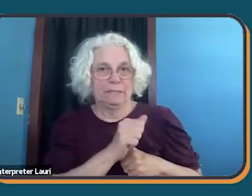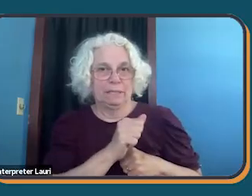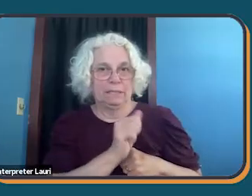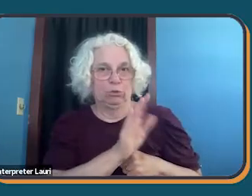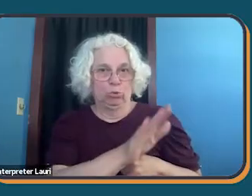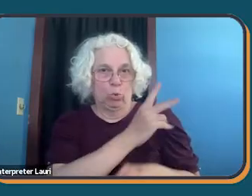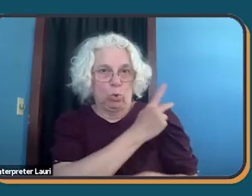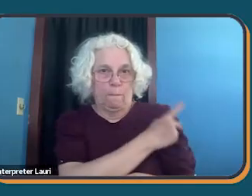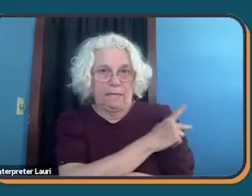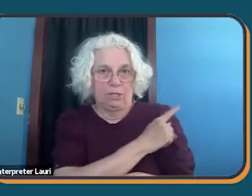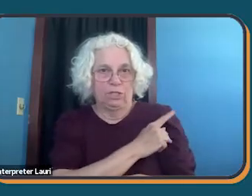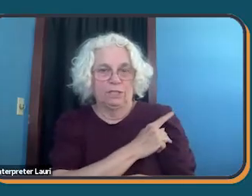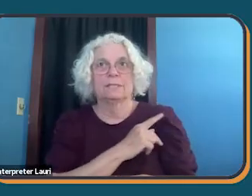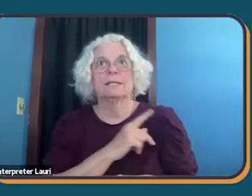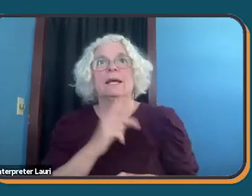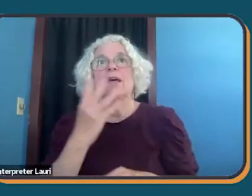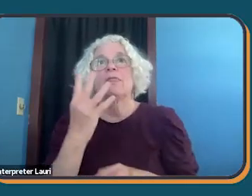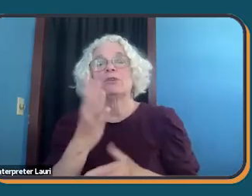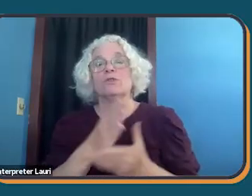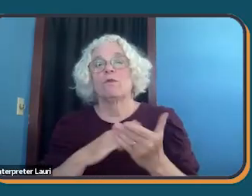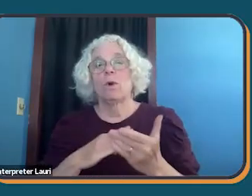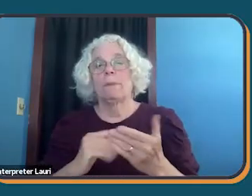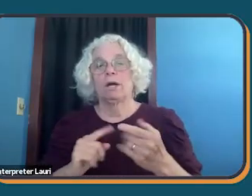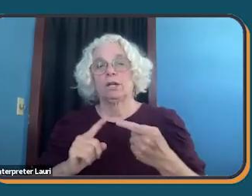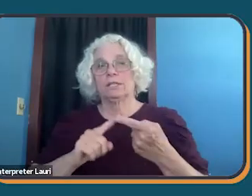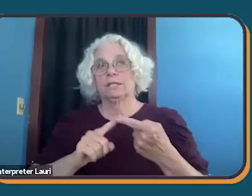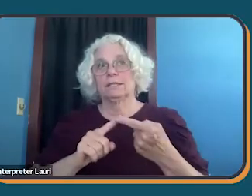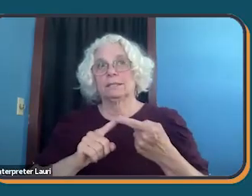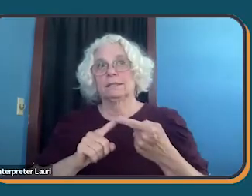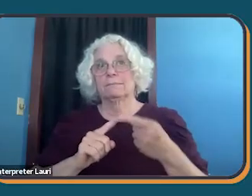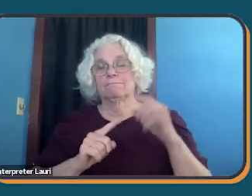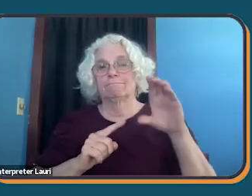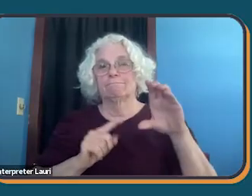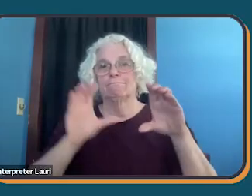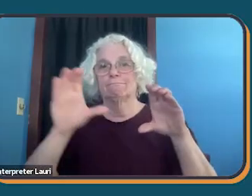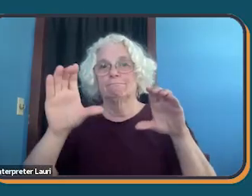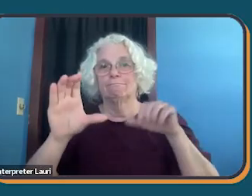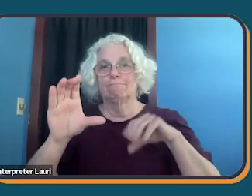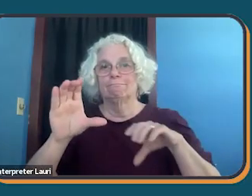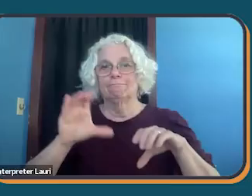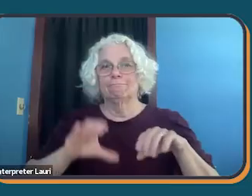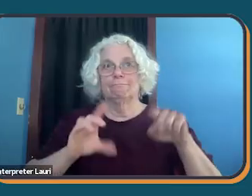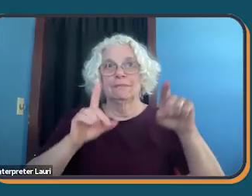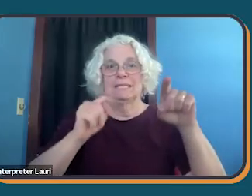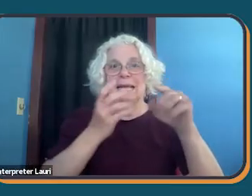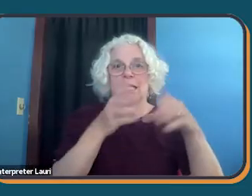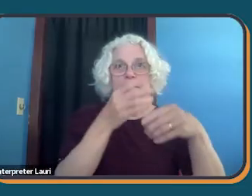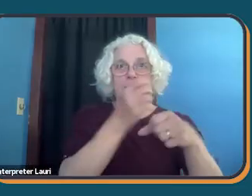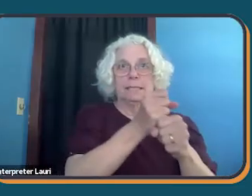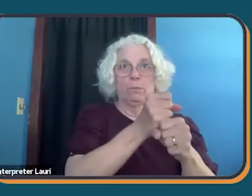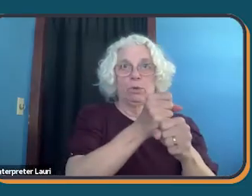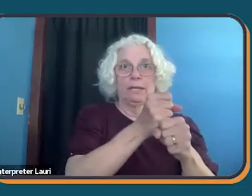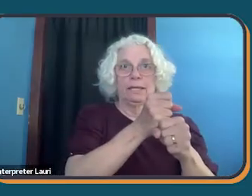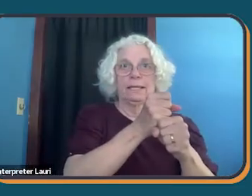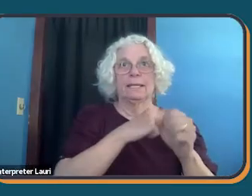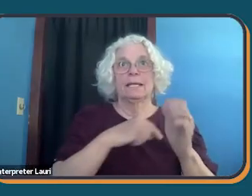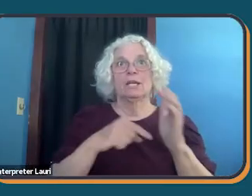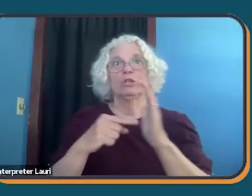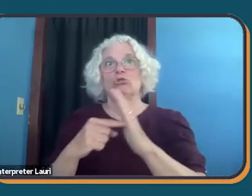This comprehensive resource includes four key components. A data summary showing health disparities